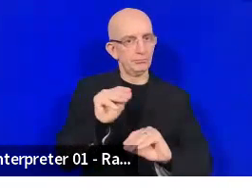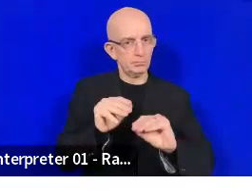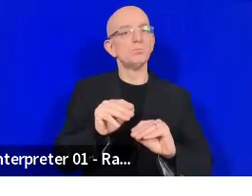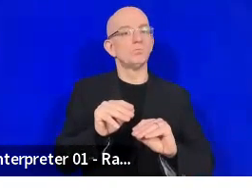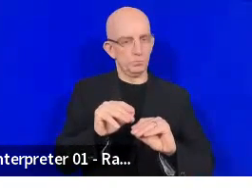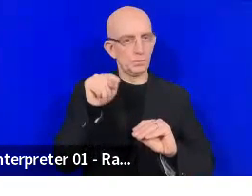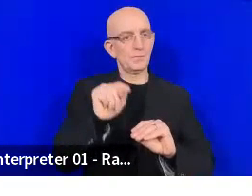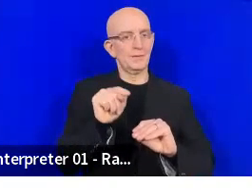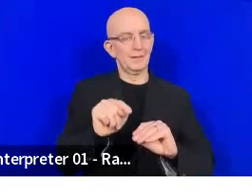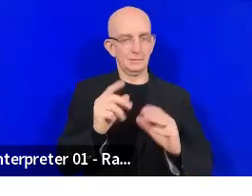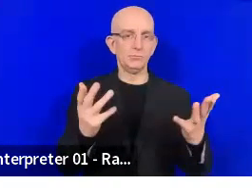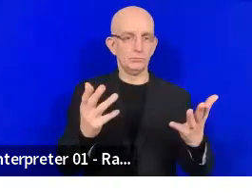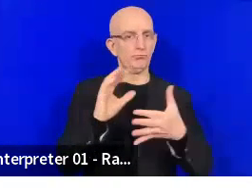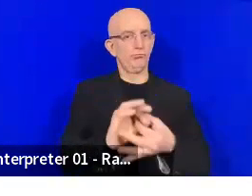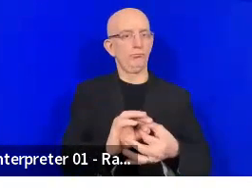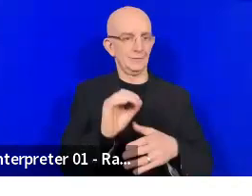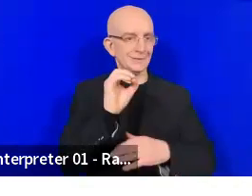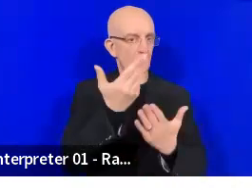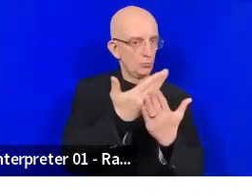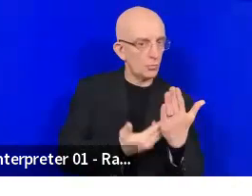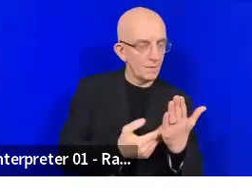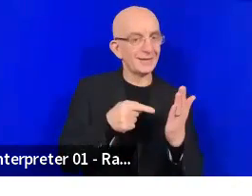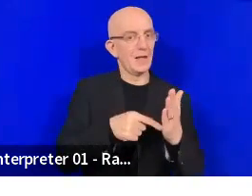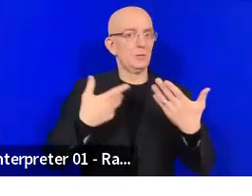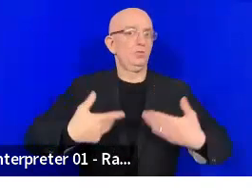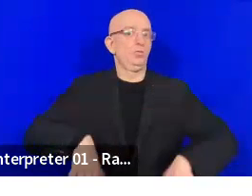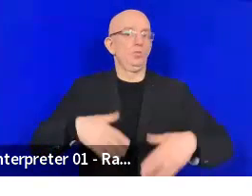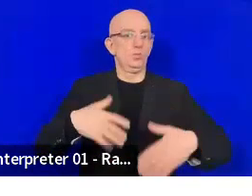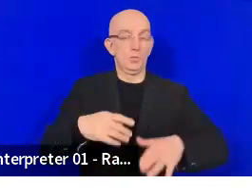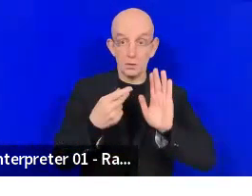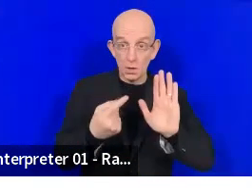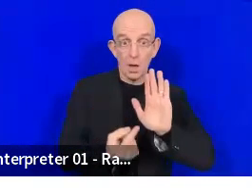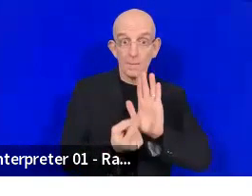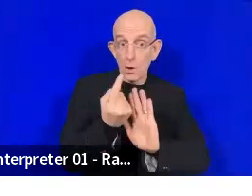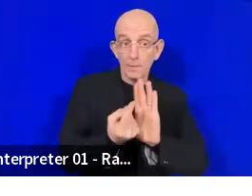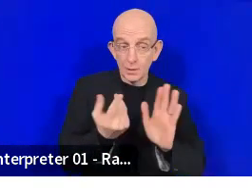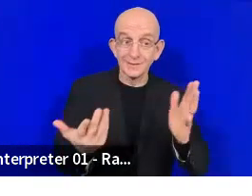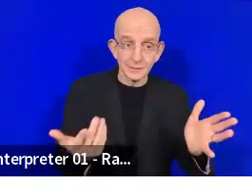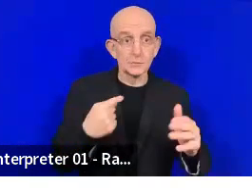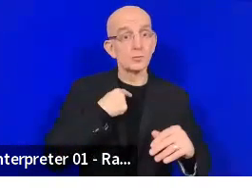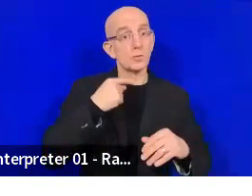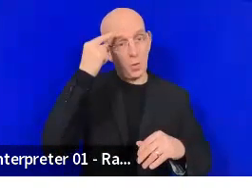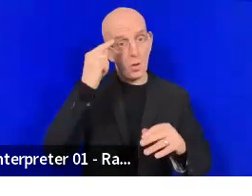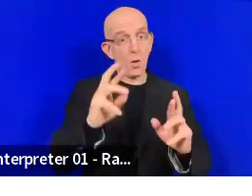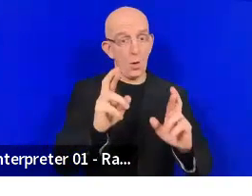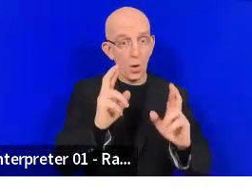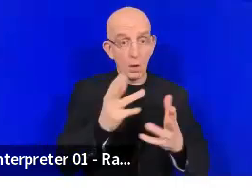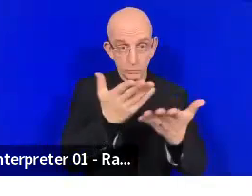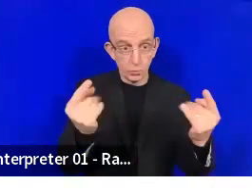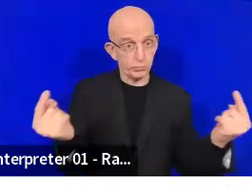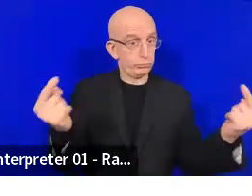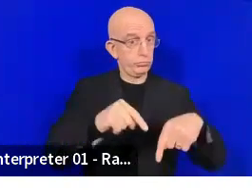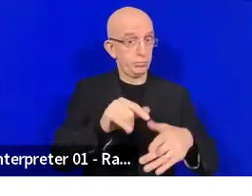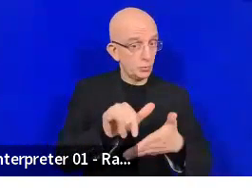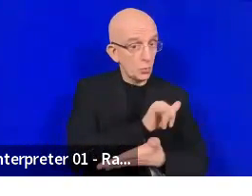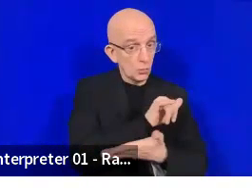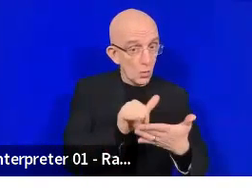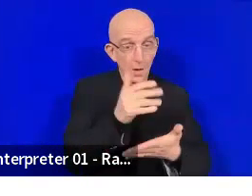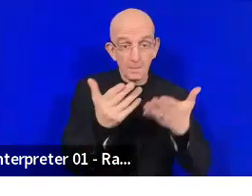I don't know if somebody can share the link here to the provisional program for the hearings?